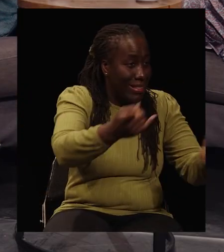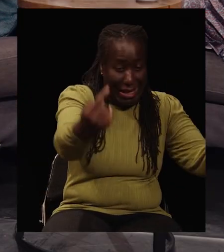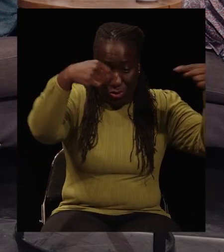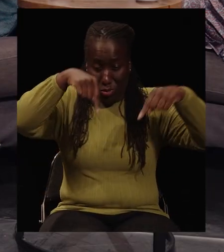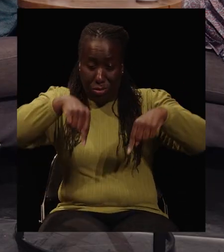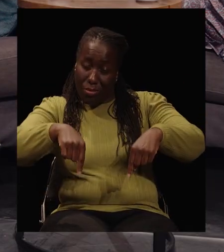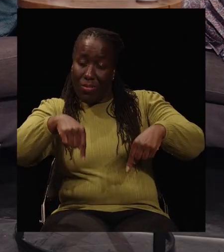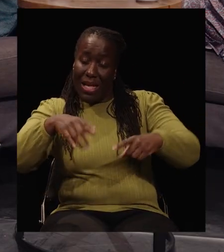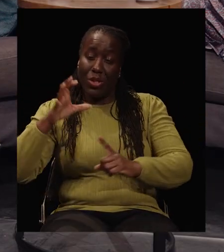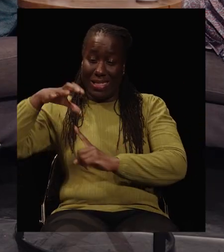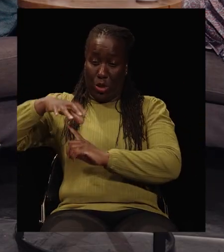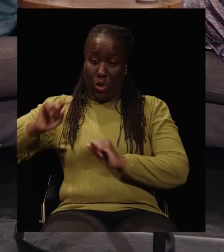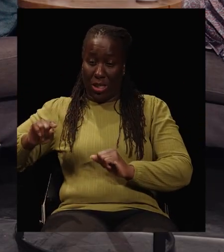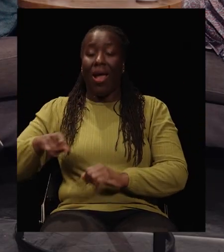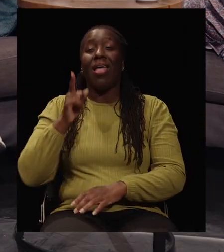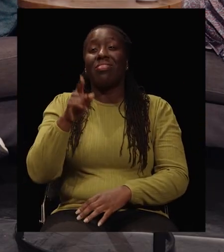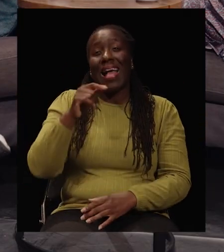and sort of experience that